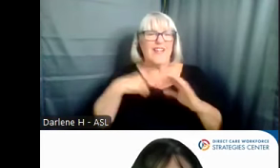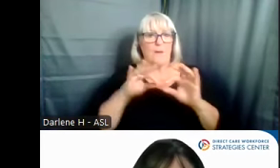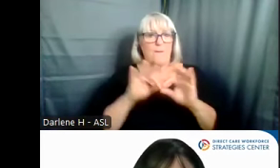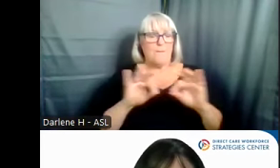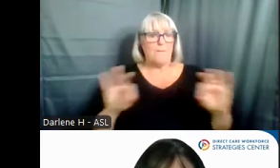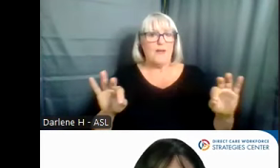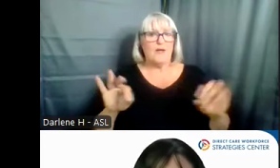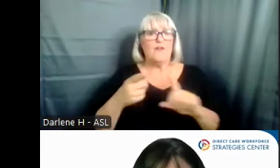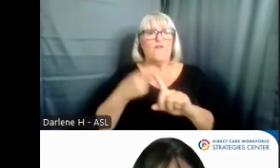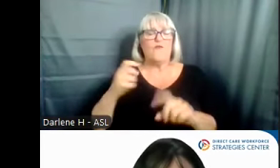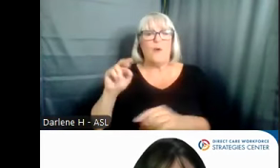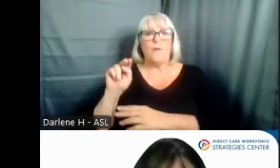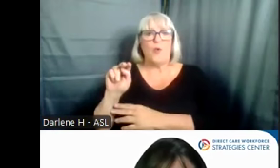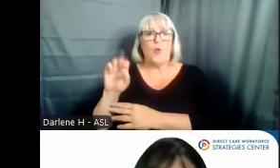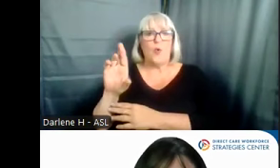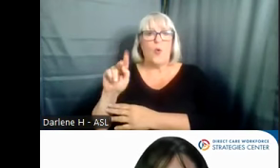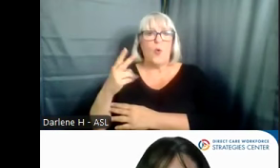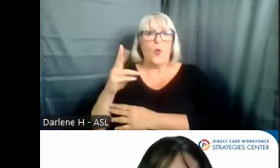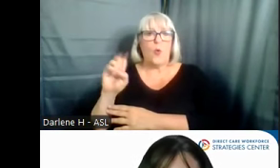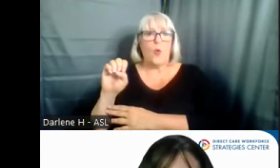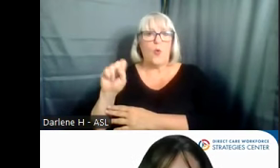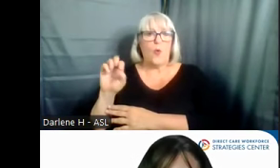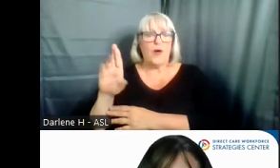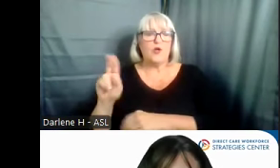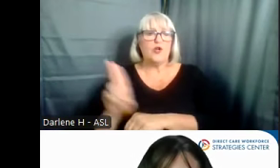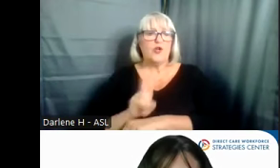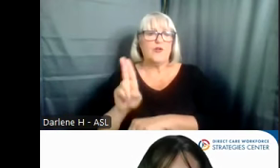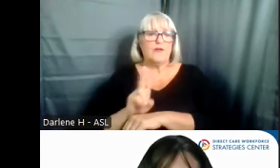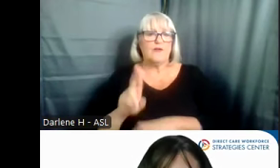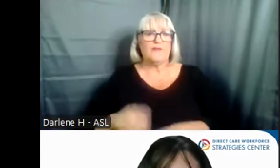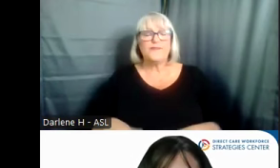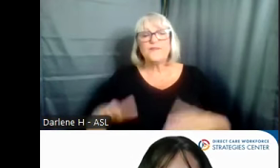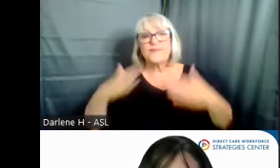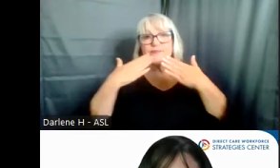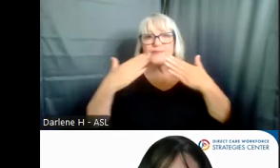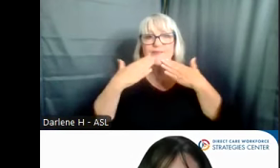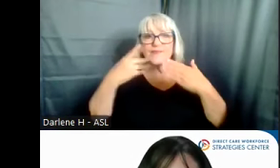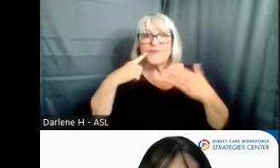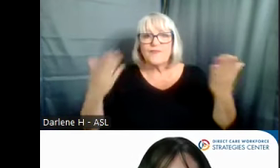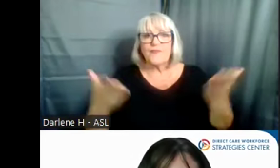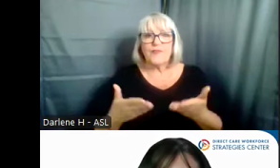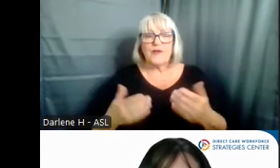distinguished panel for joining us today. OK, for the first question we come to you, Chris.